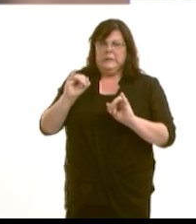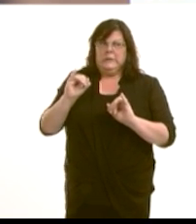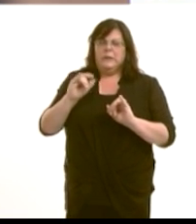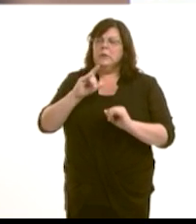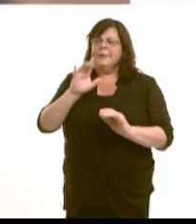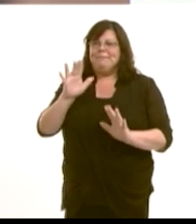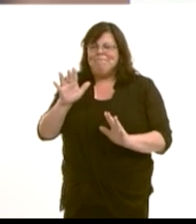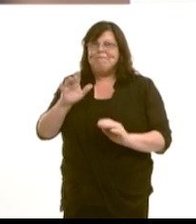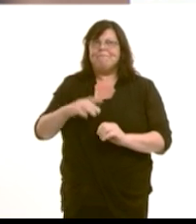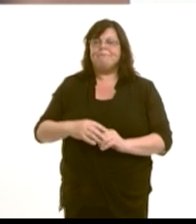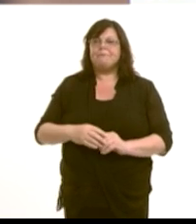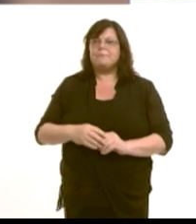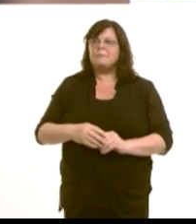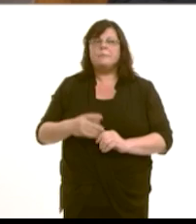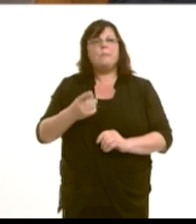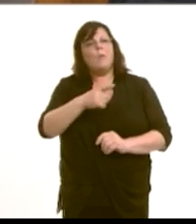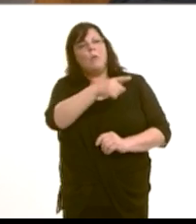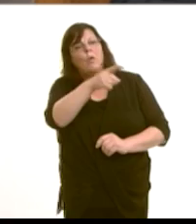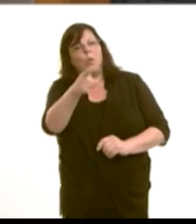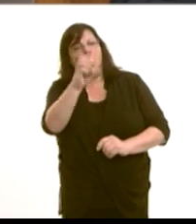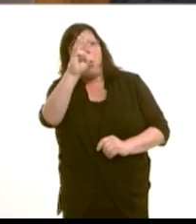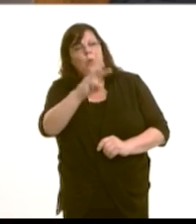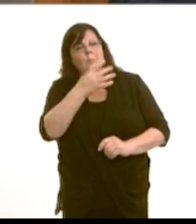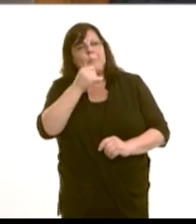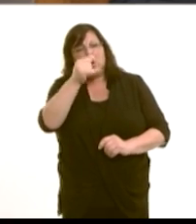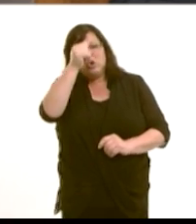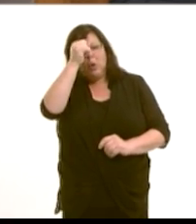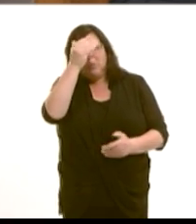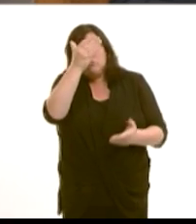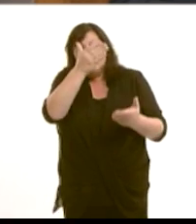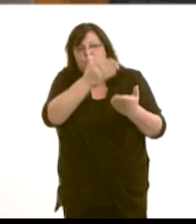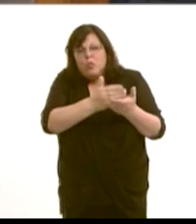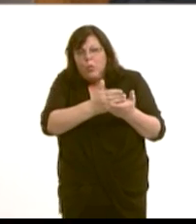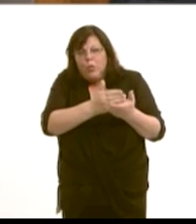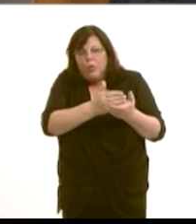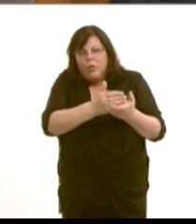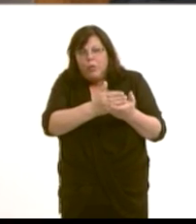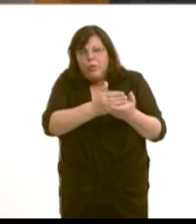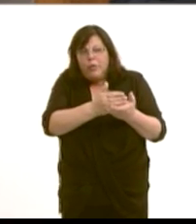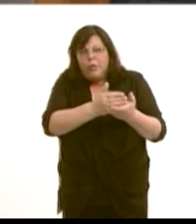The question is: were the Welsh public told the truth before the referendum or is the truth emerging now?